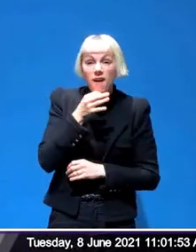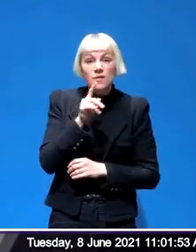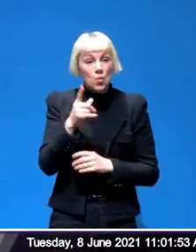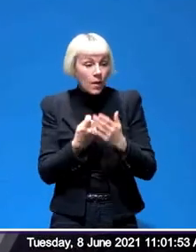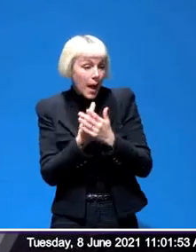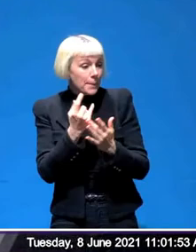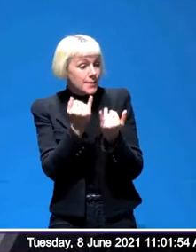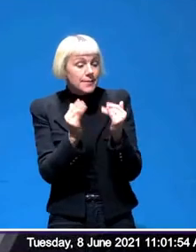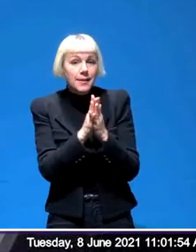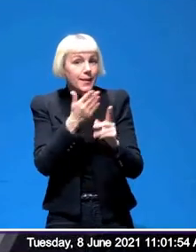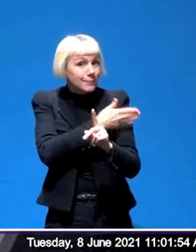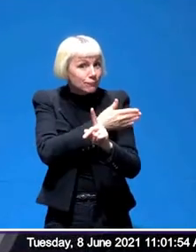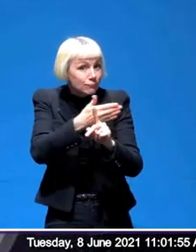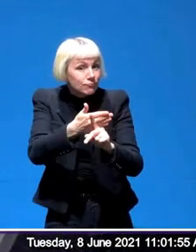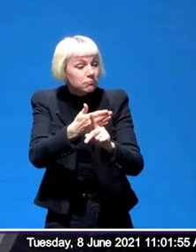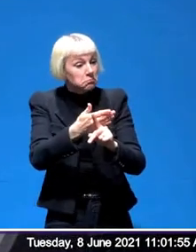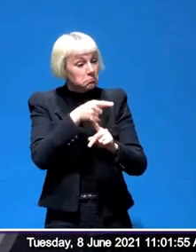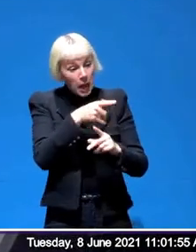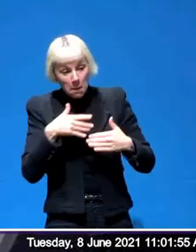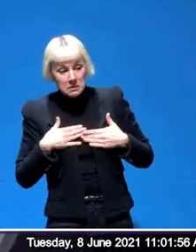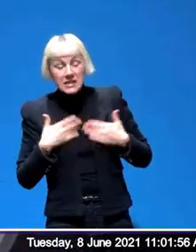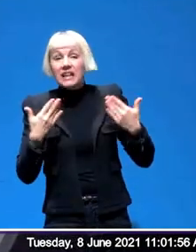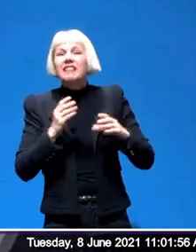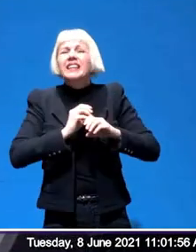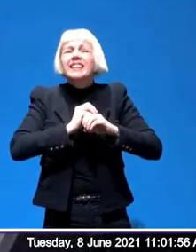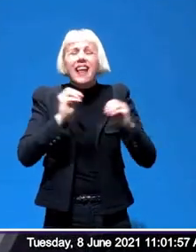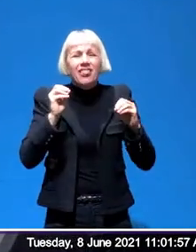was he upset, were there any evidence of anything on the Sunday?